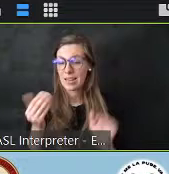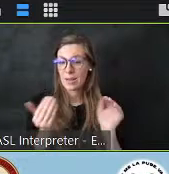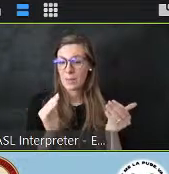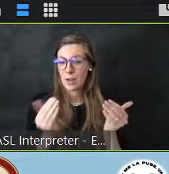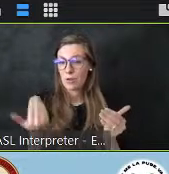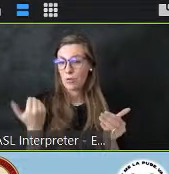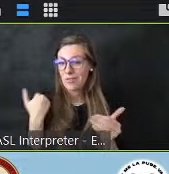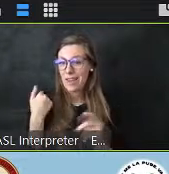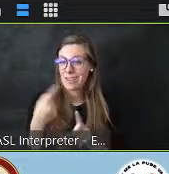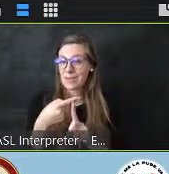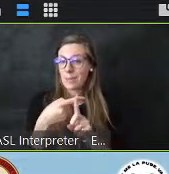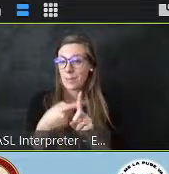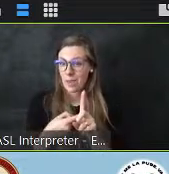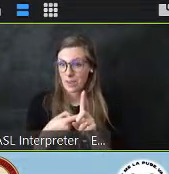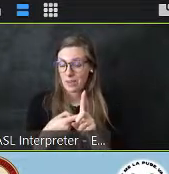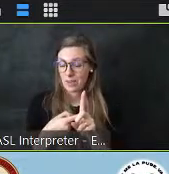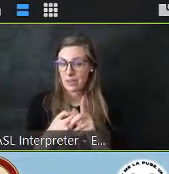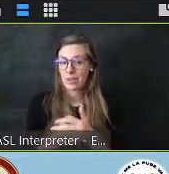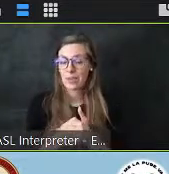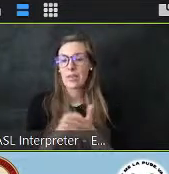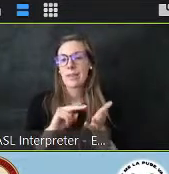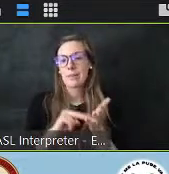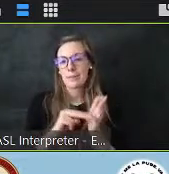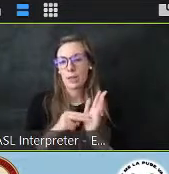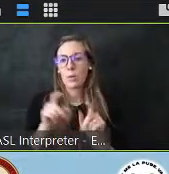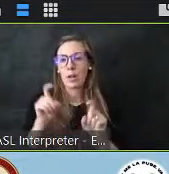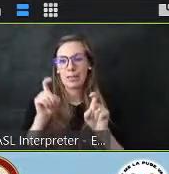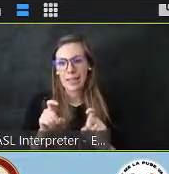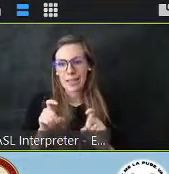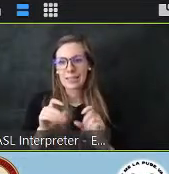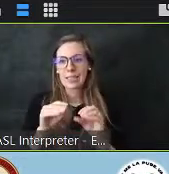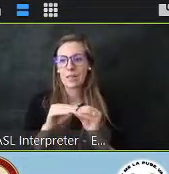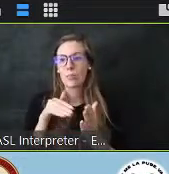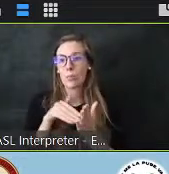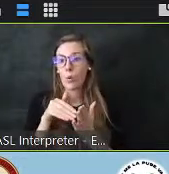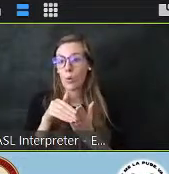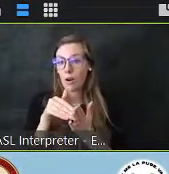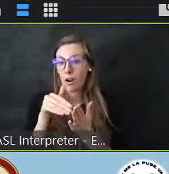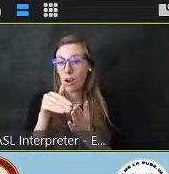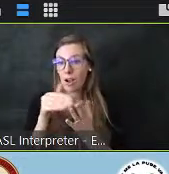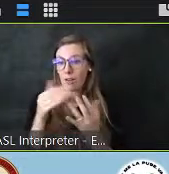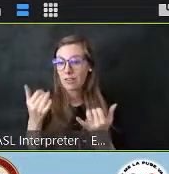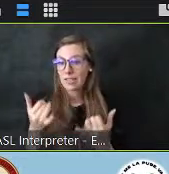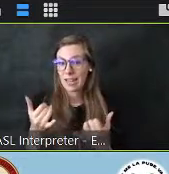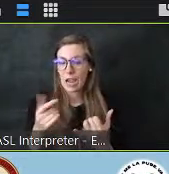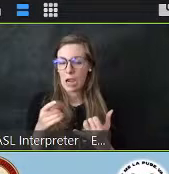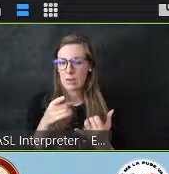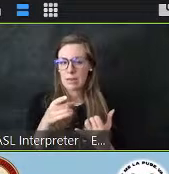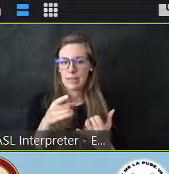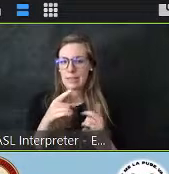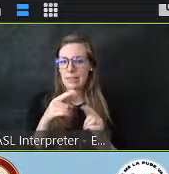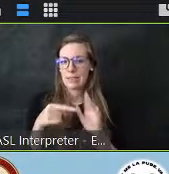So WEA also seen that all the rates make prices have been increased also in